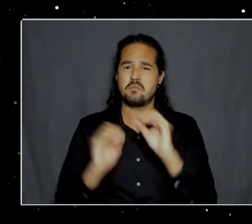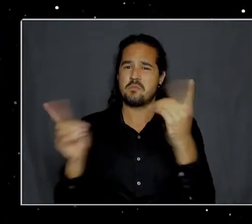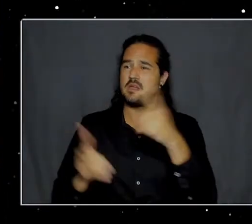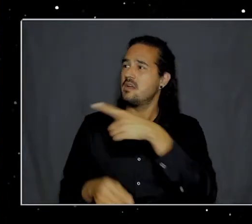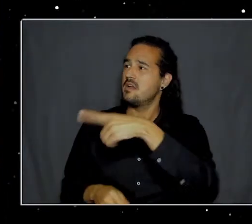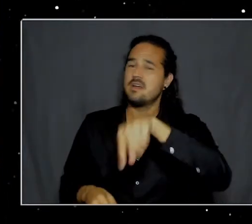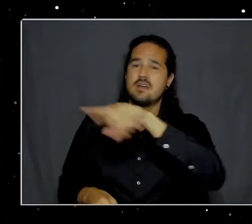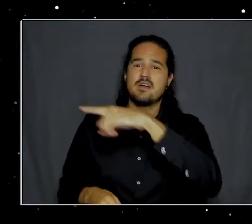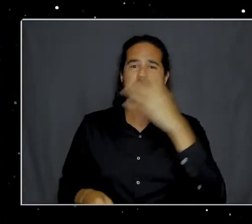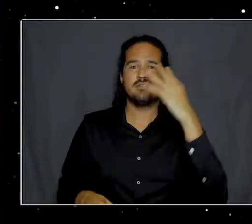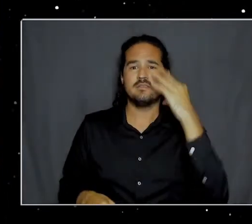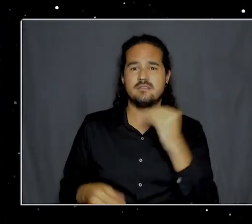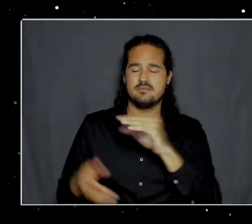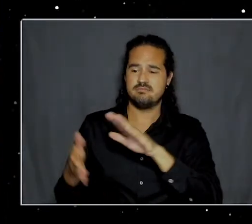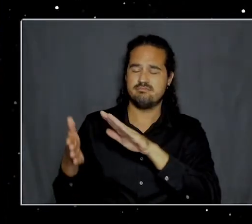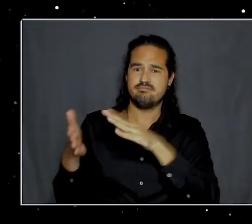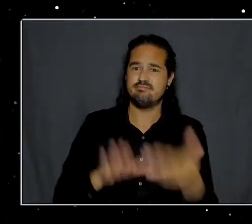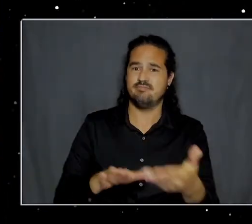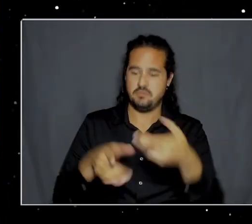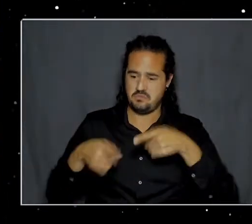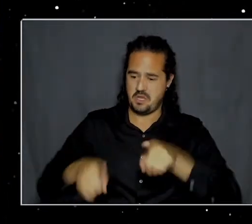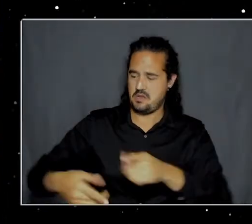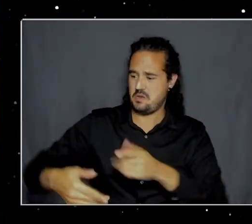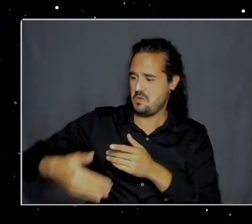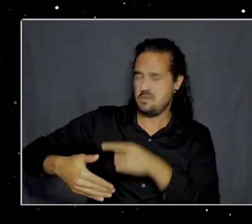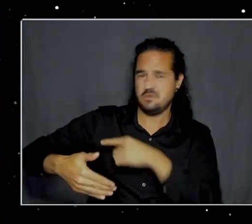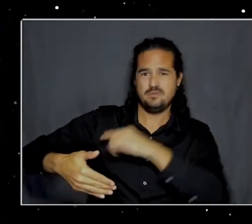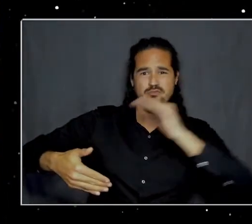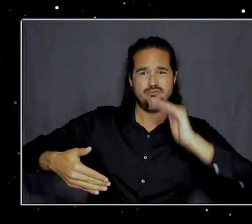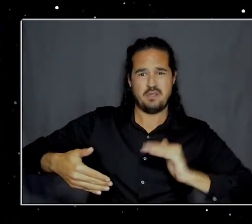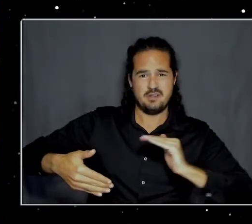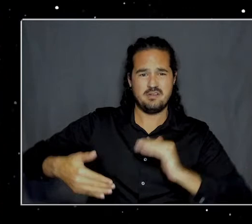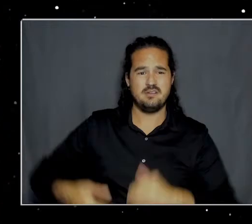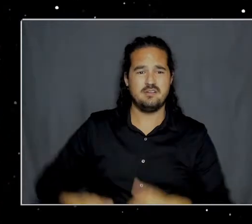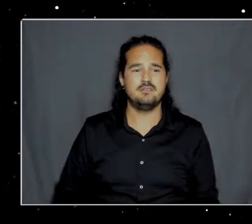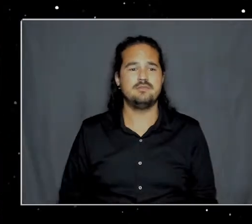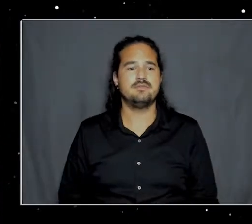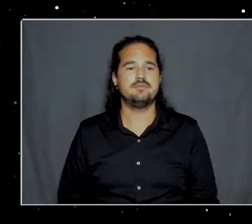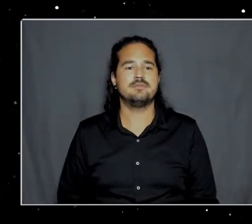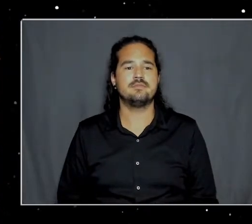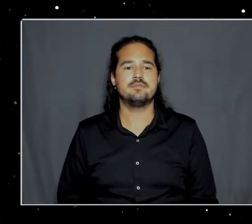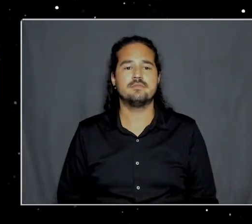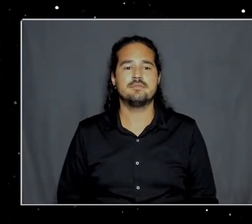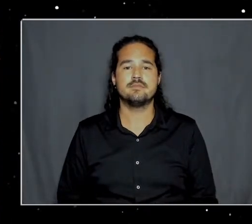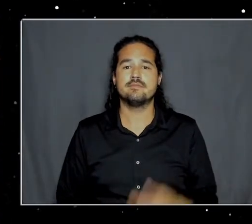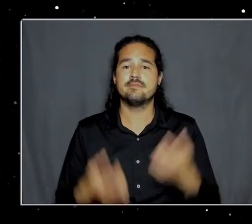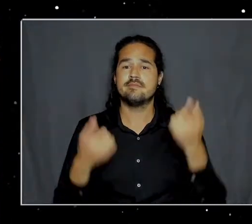LIFE HOLDING THEIR CHILD.